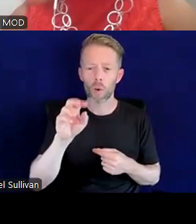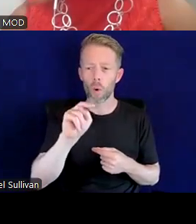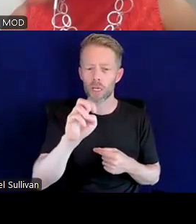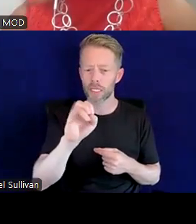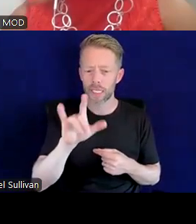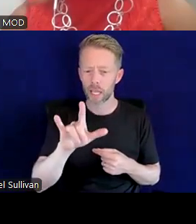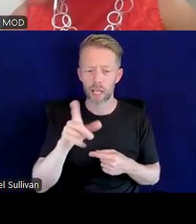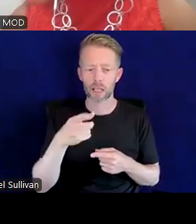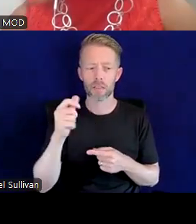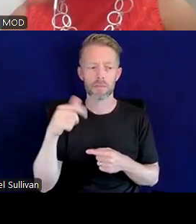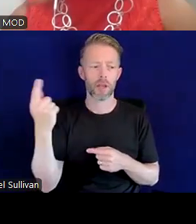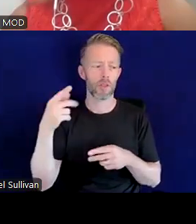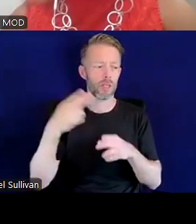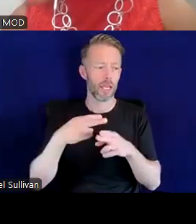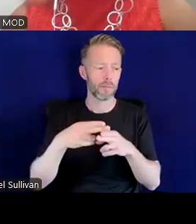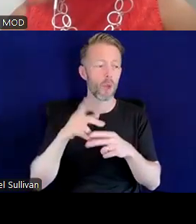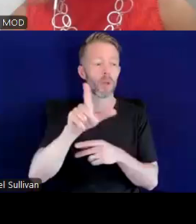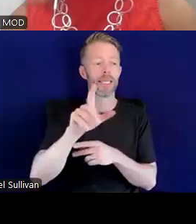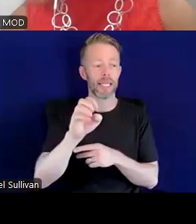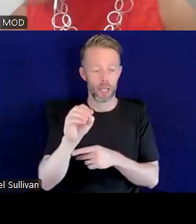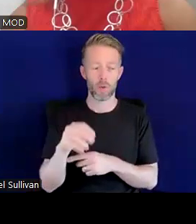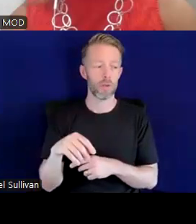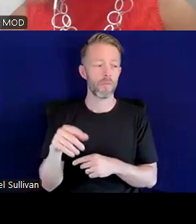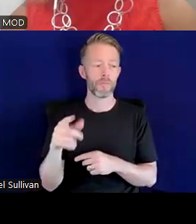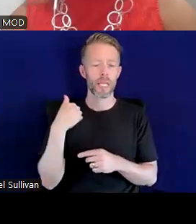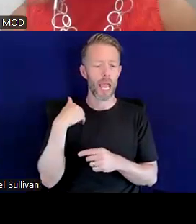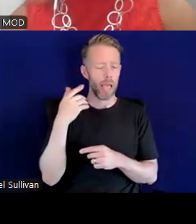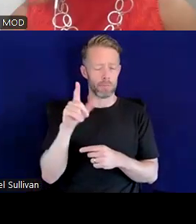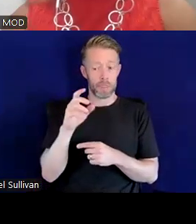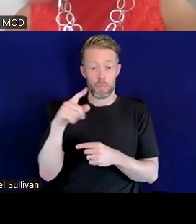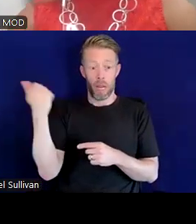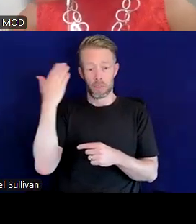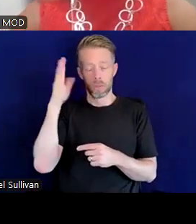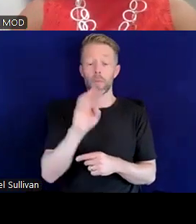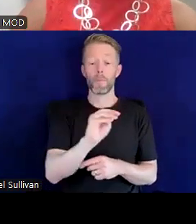Jim: Oh, okay. Somebody I don't know but I do know Mike